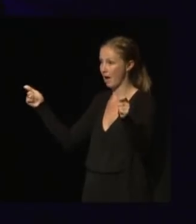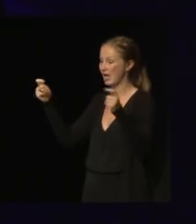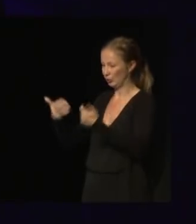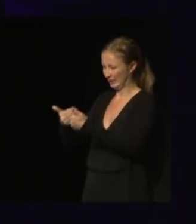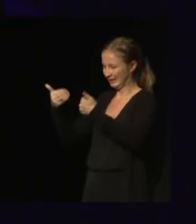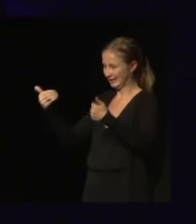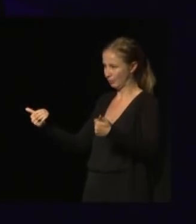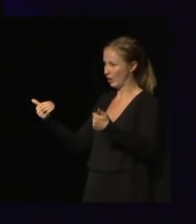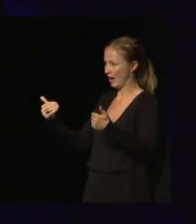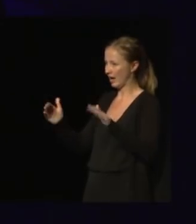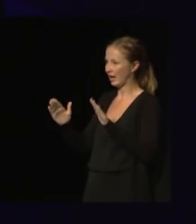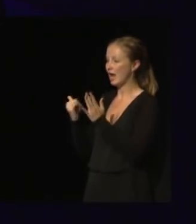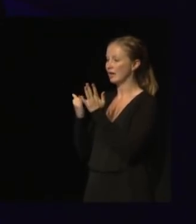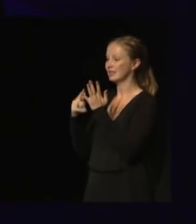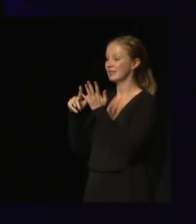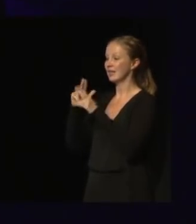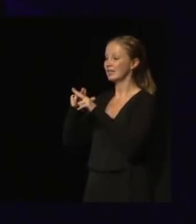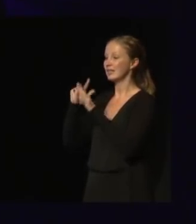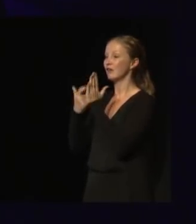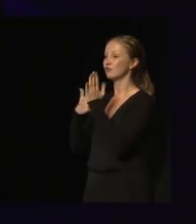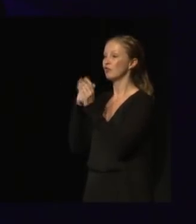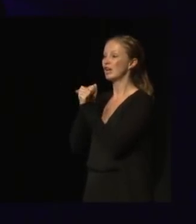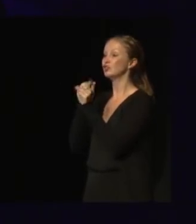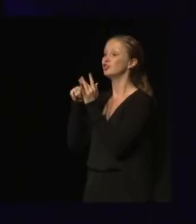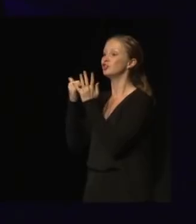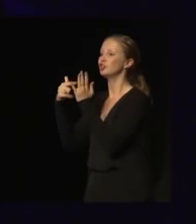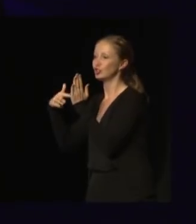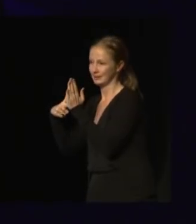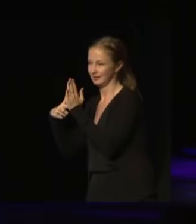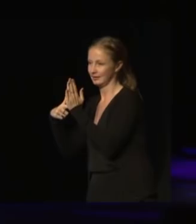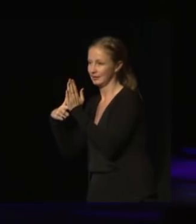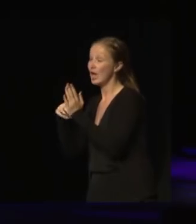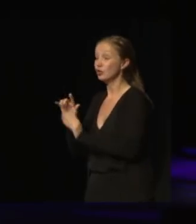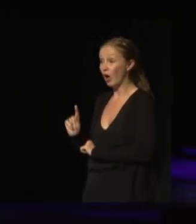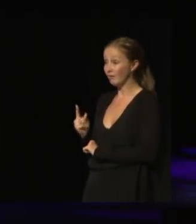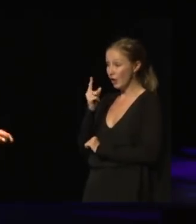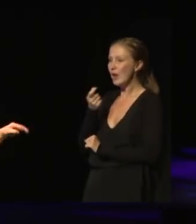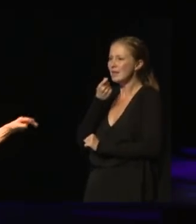It's term -- It's coined initially as a way of kind of demeaning, making diminutive, the little suffragettes.